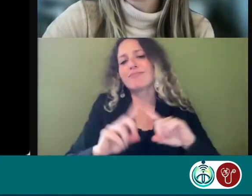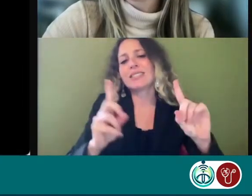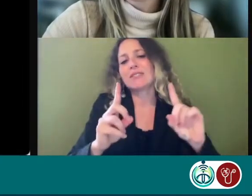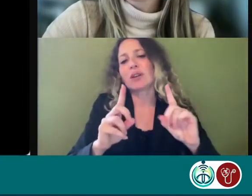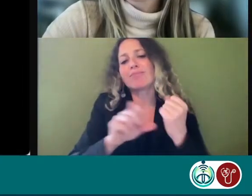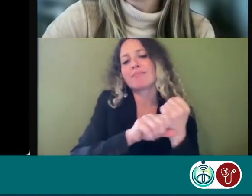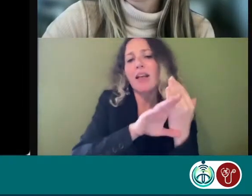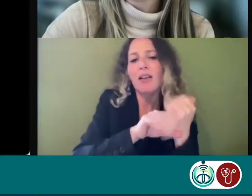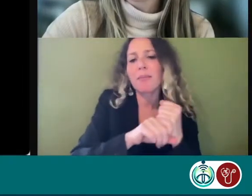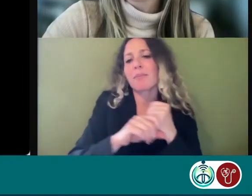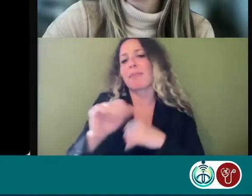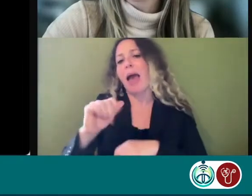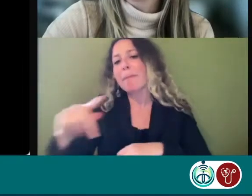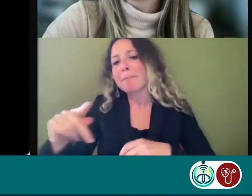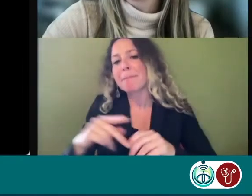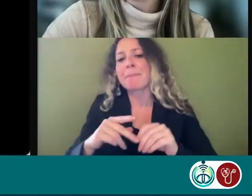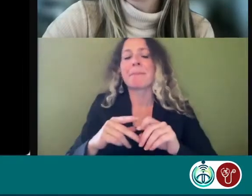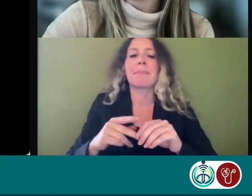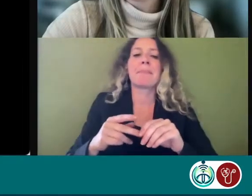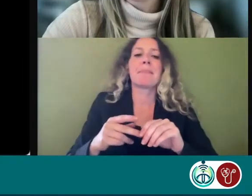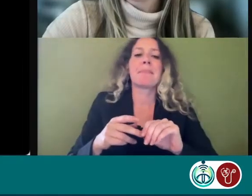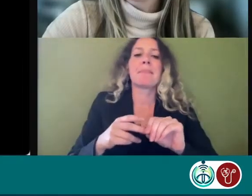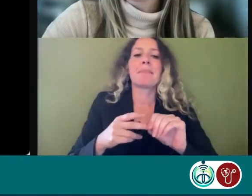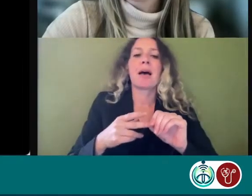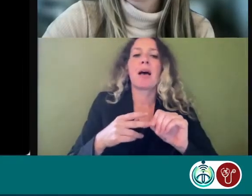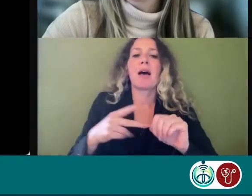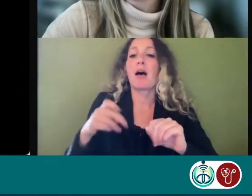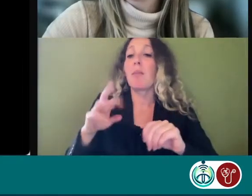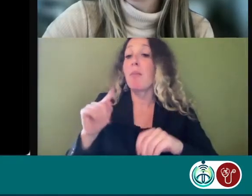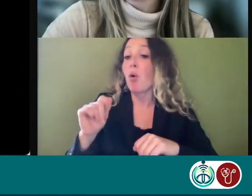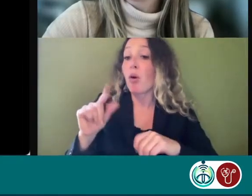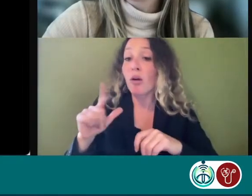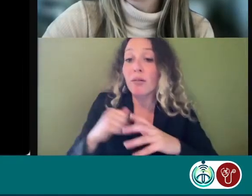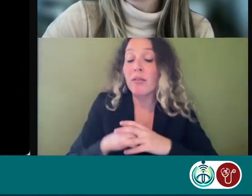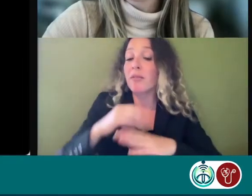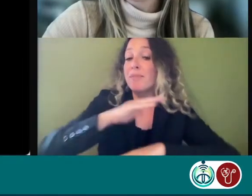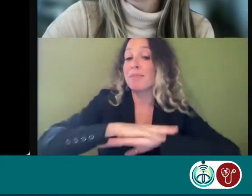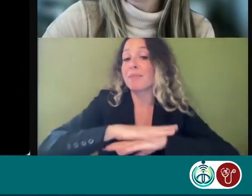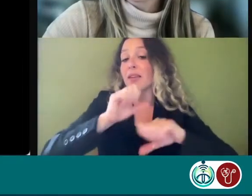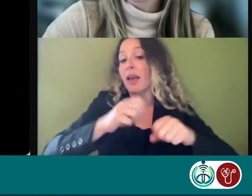apps and portals and also how healthcare institutions can address those. Just to